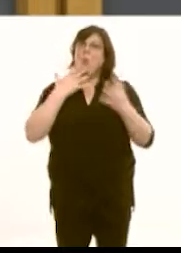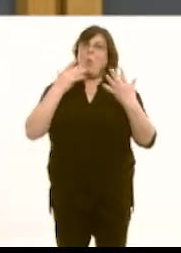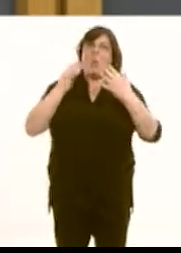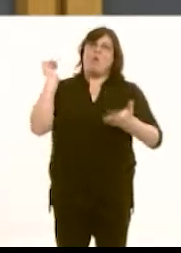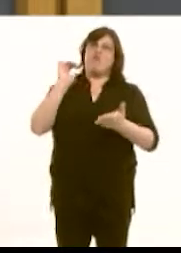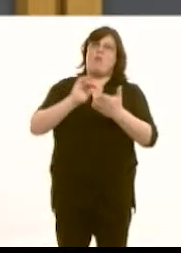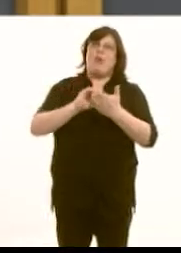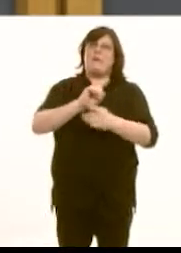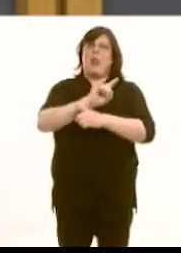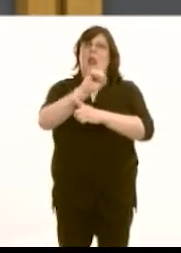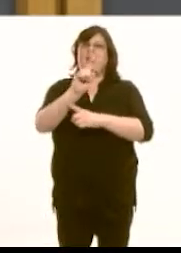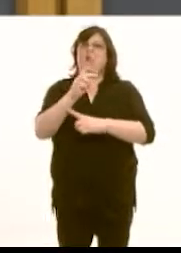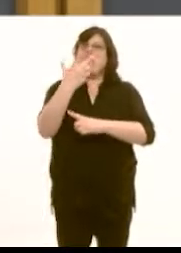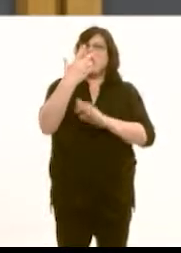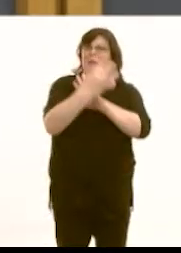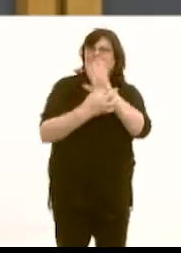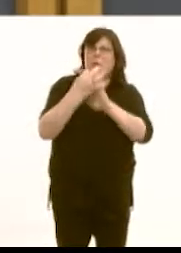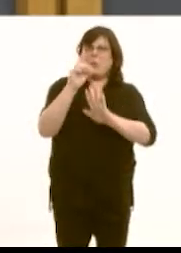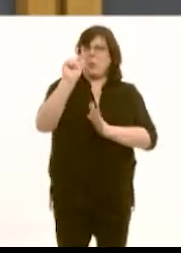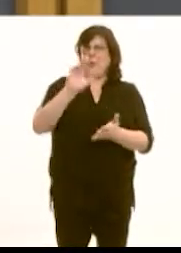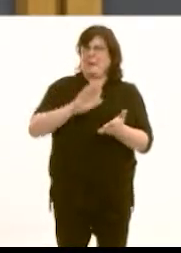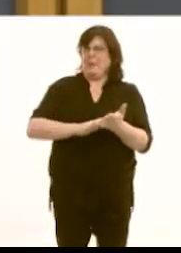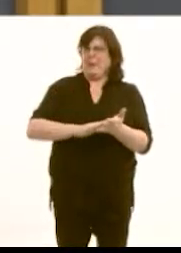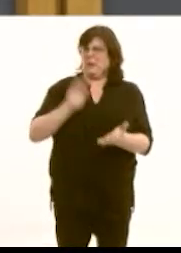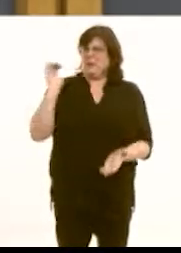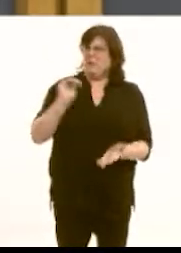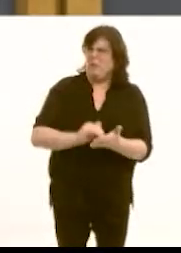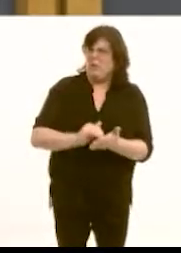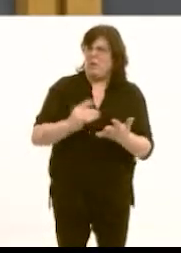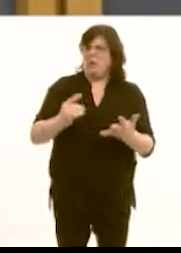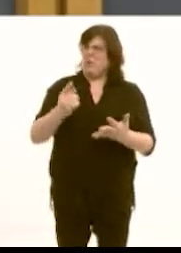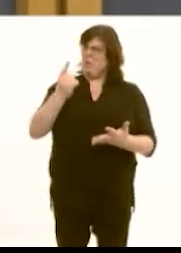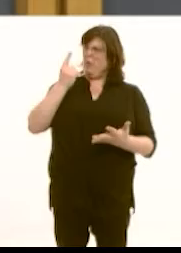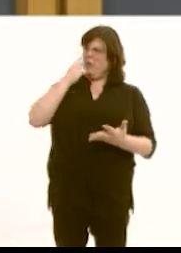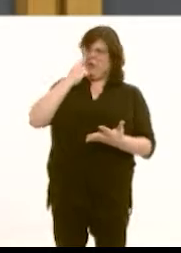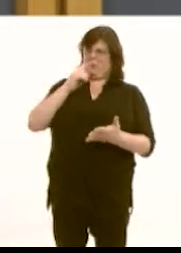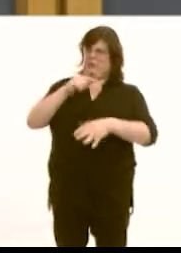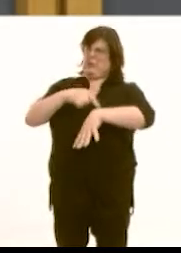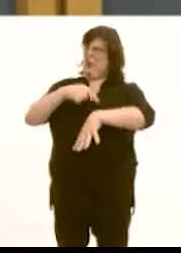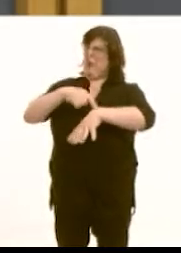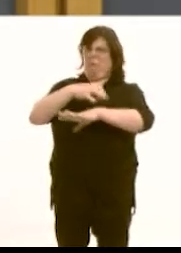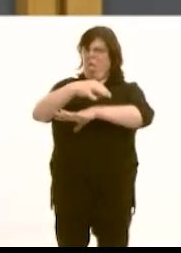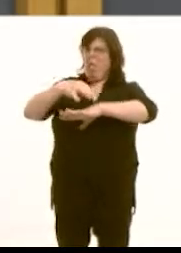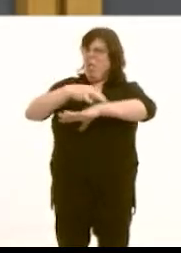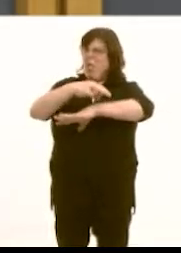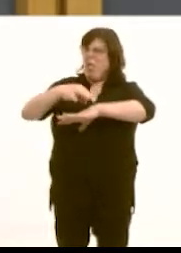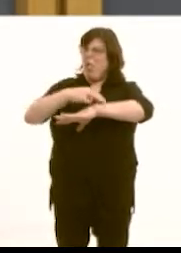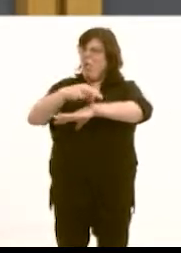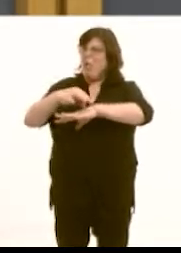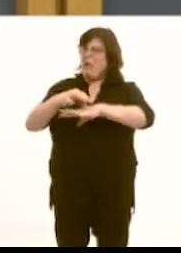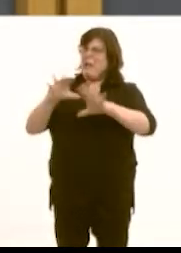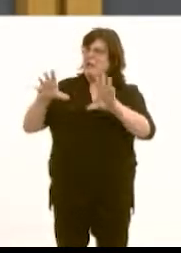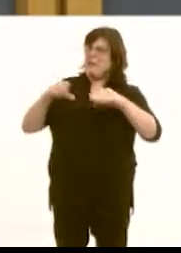Does the First Minister think that it is acceptable that, under his Government, an 80-year-old